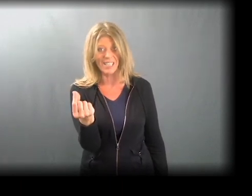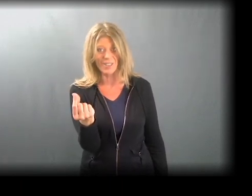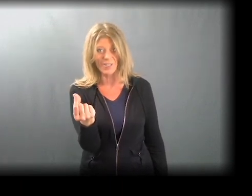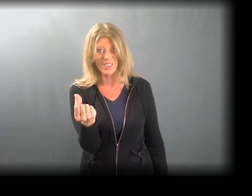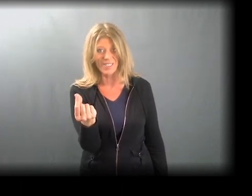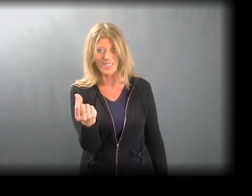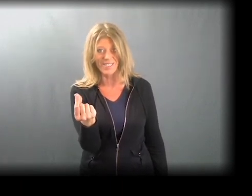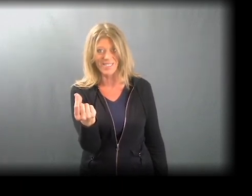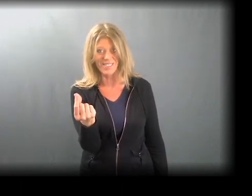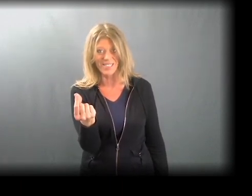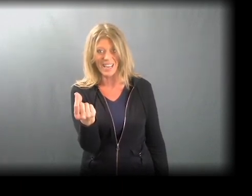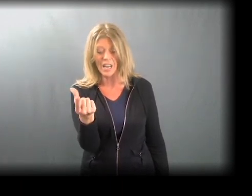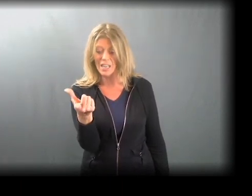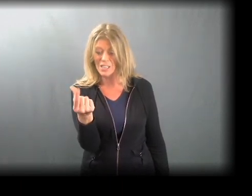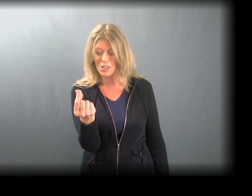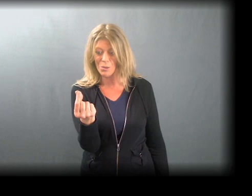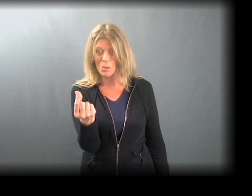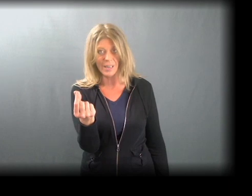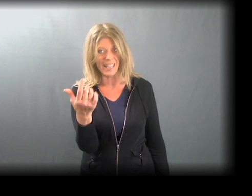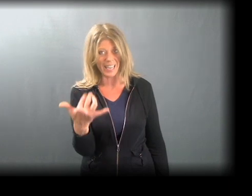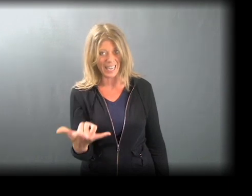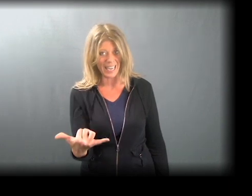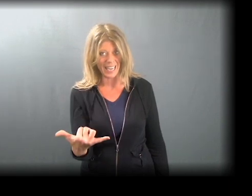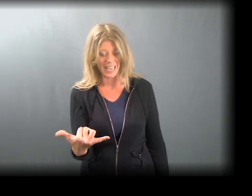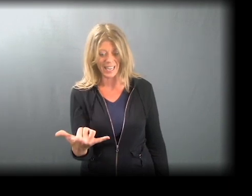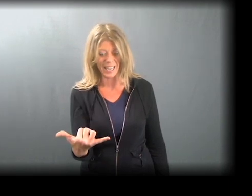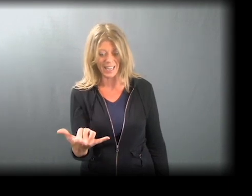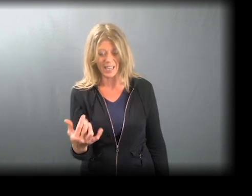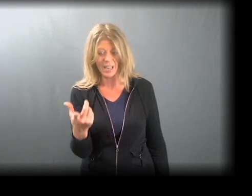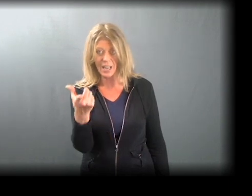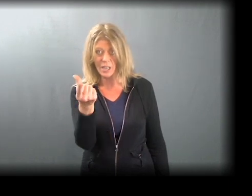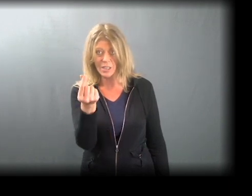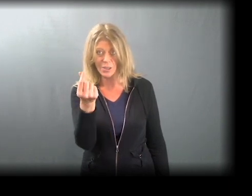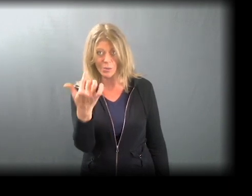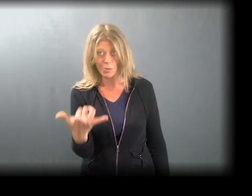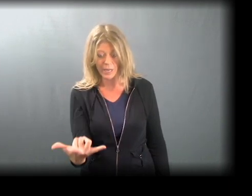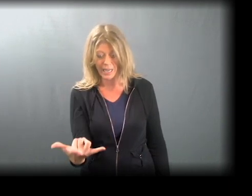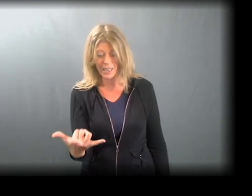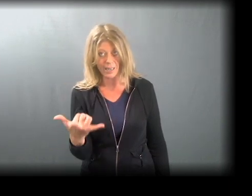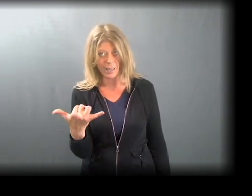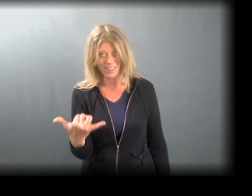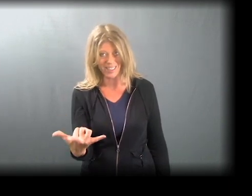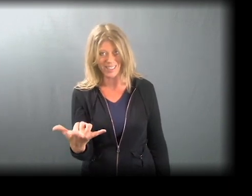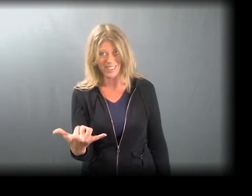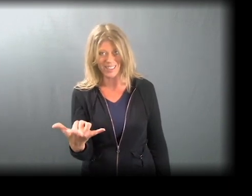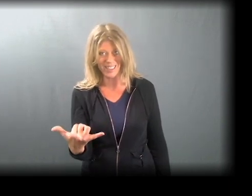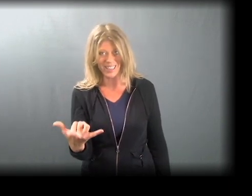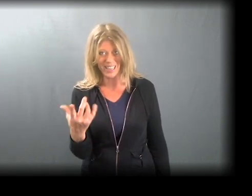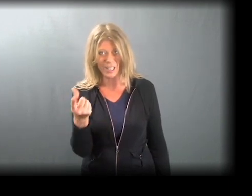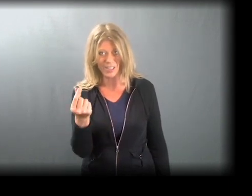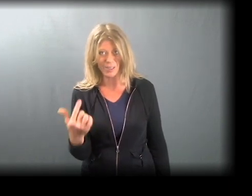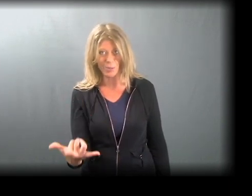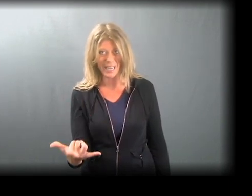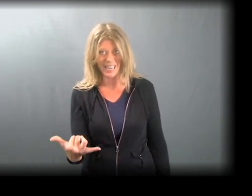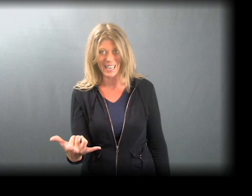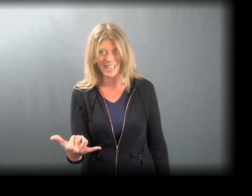DO ING DOING